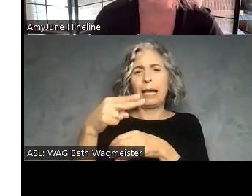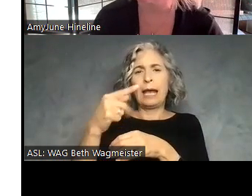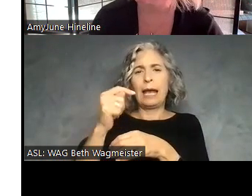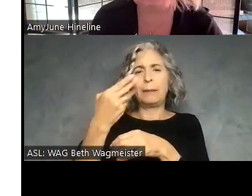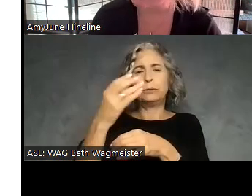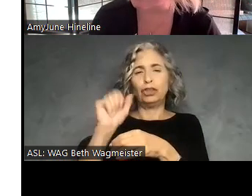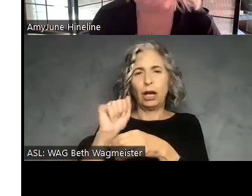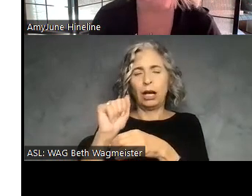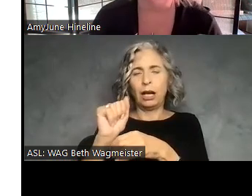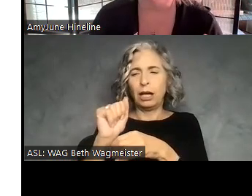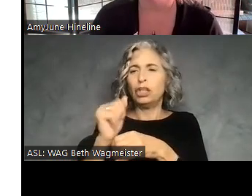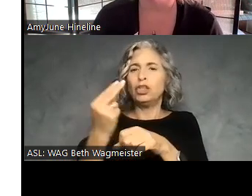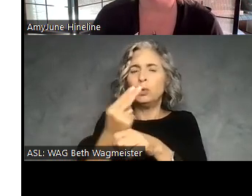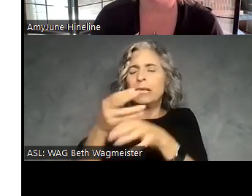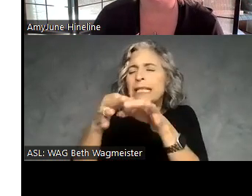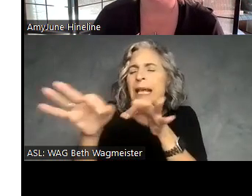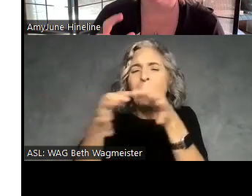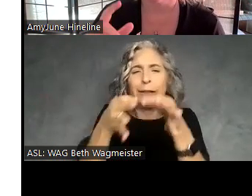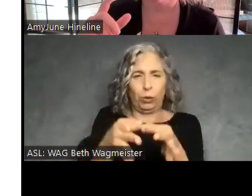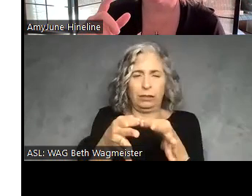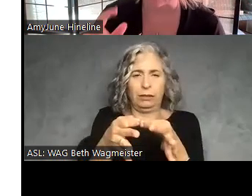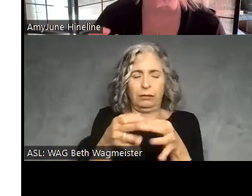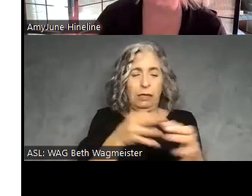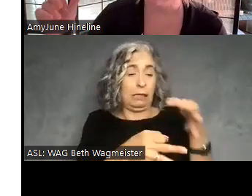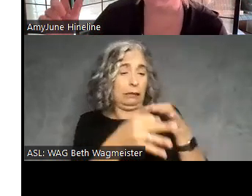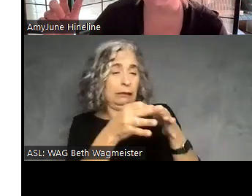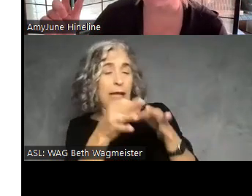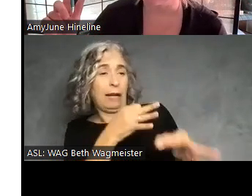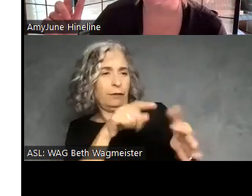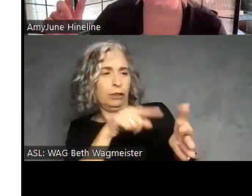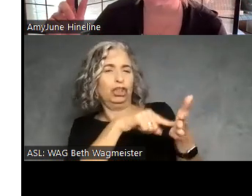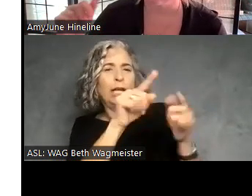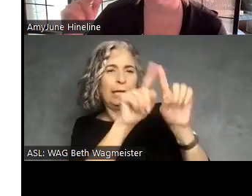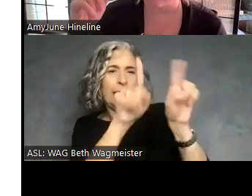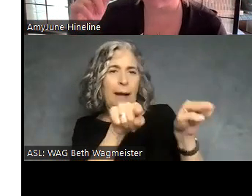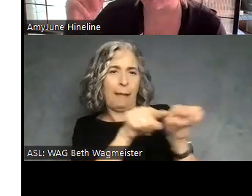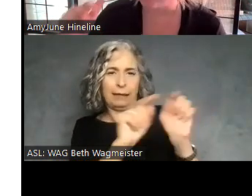Users with cognitive impairments may not be able to understand how to interpret the representation